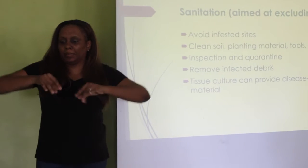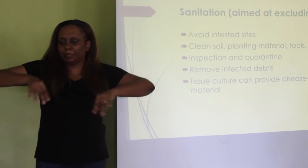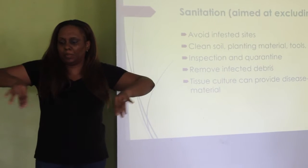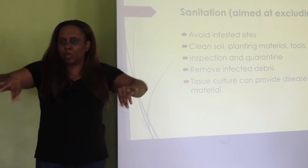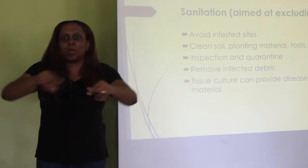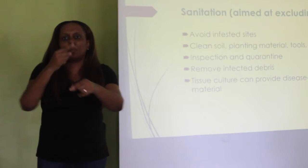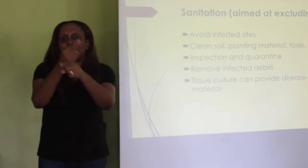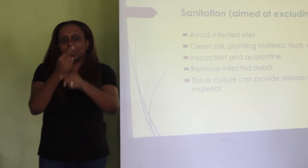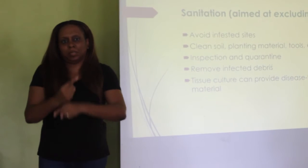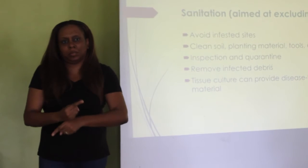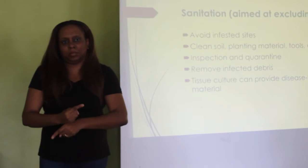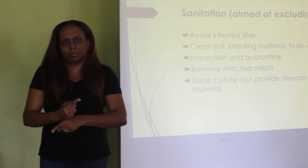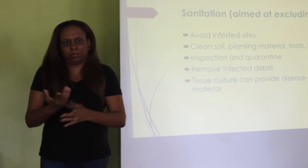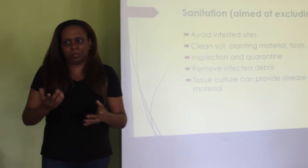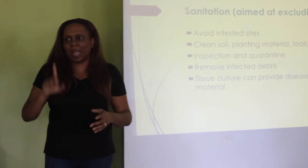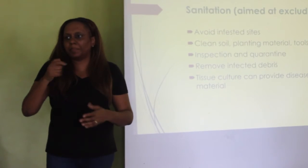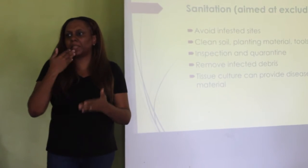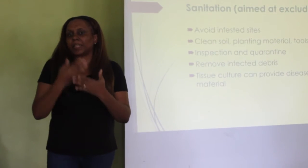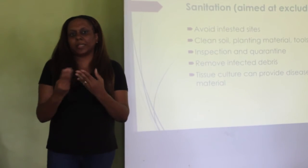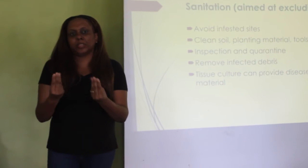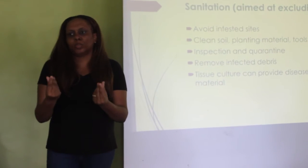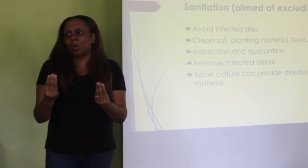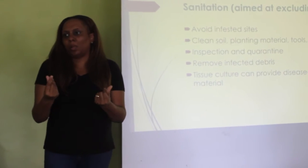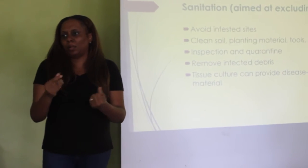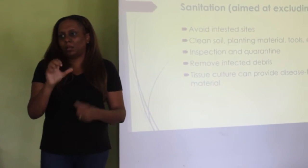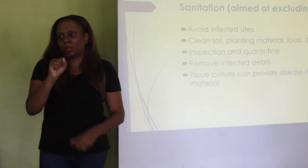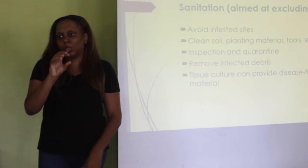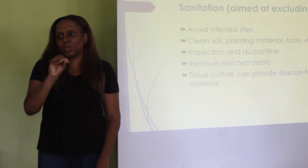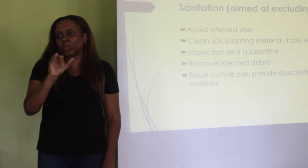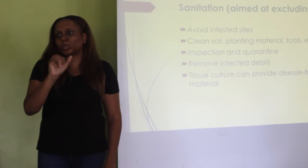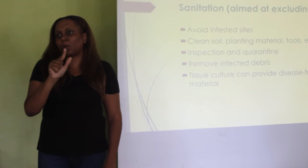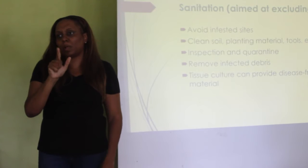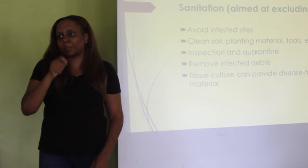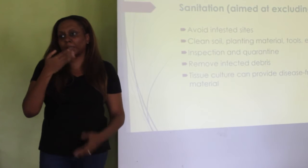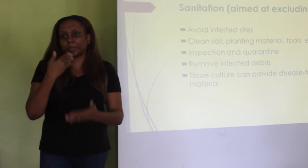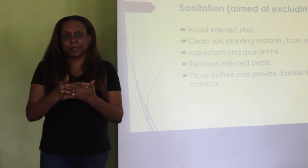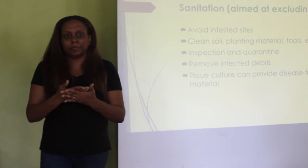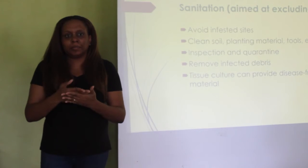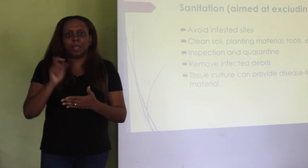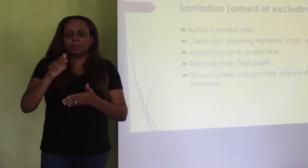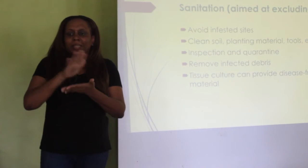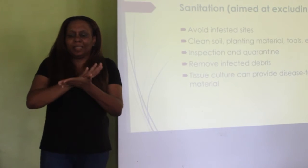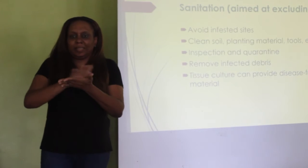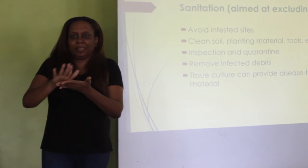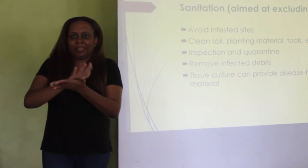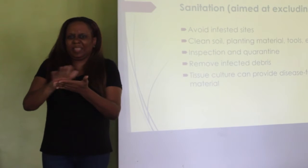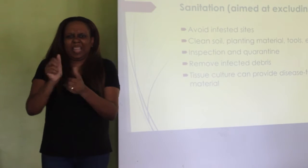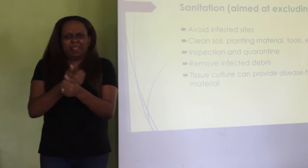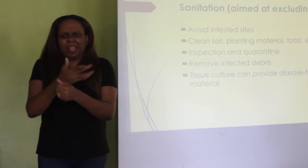you avoid it so you're cleaning your soil you have to choose clean plant and material clean tools